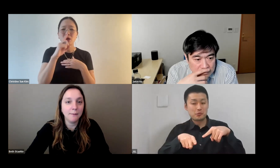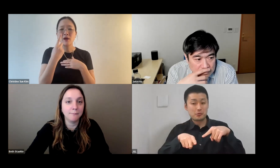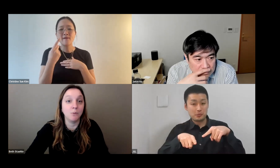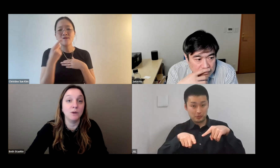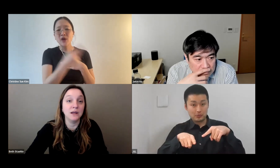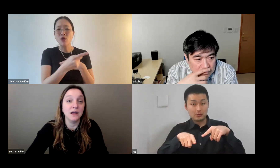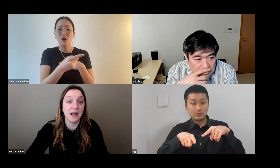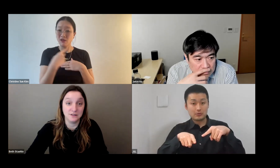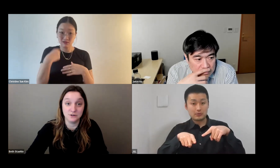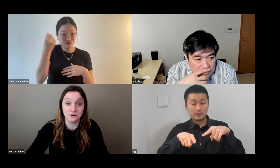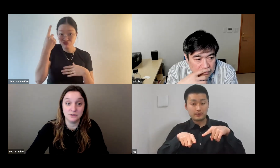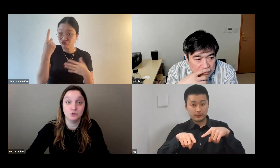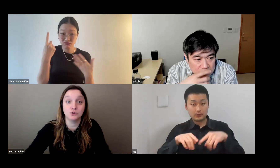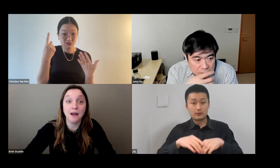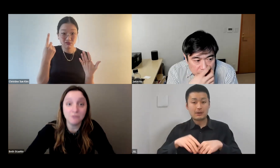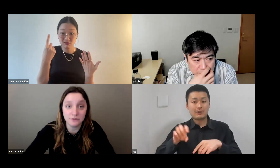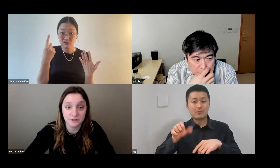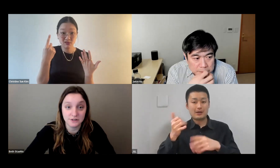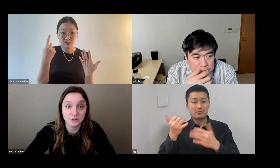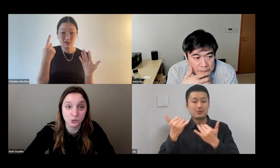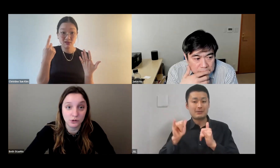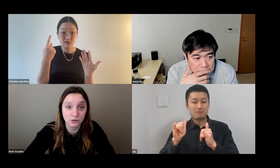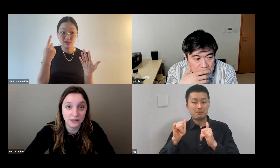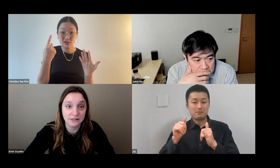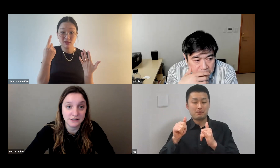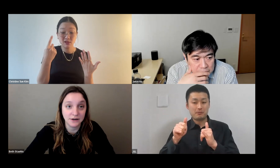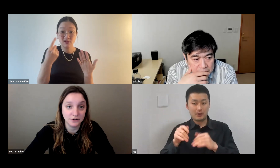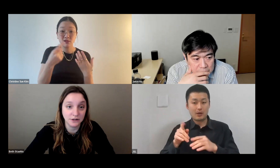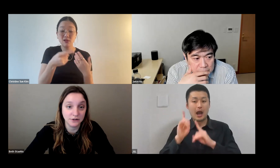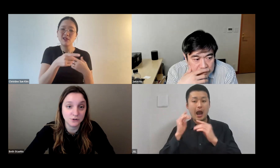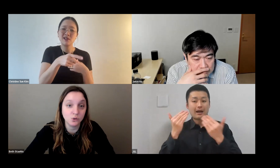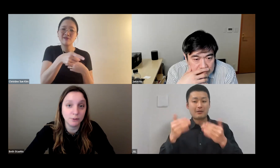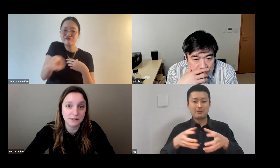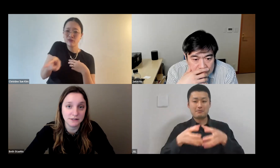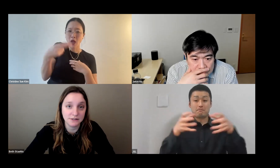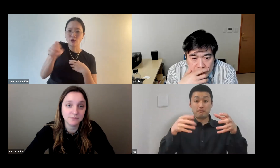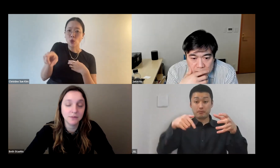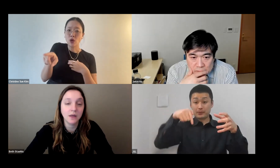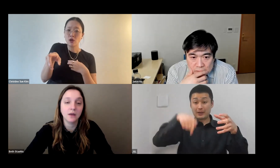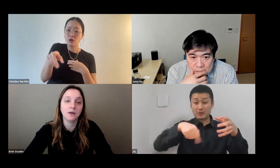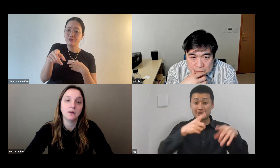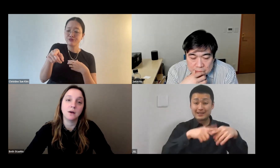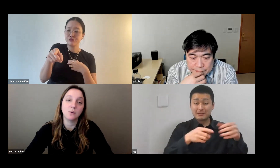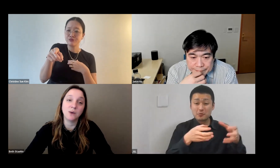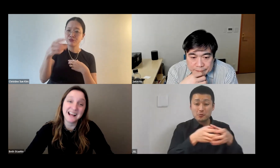But we had students who traveled to the school, like I said, on yellow school busses. What I